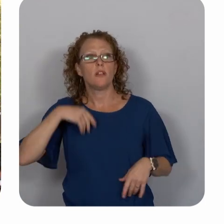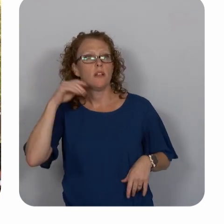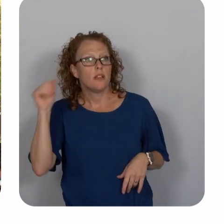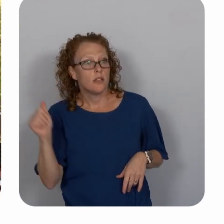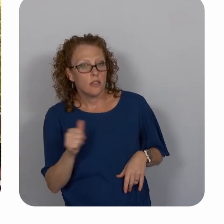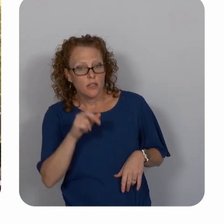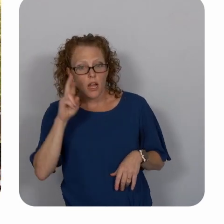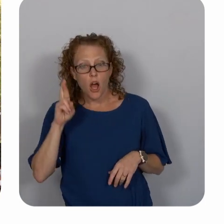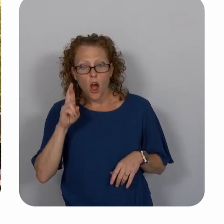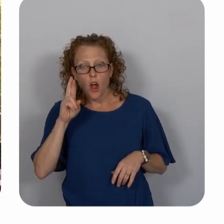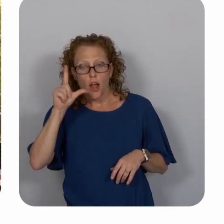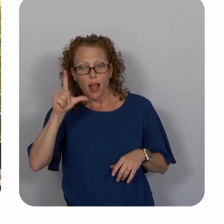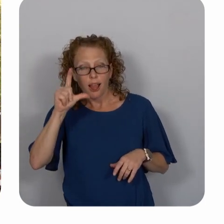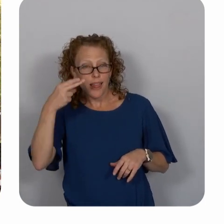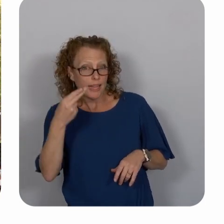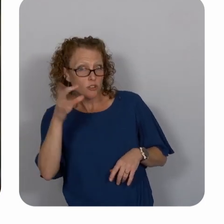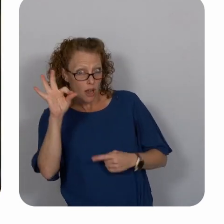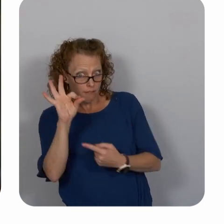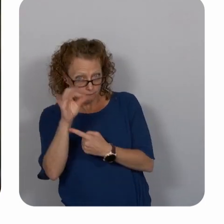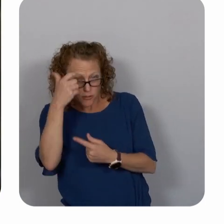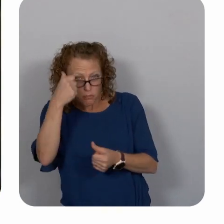model behaviors and human preferences.